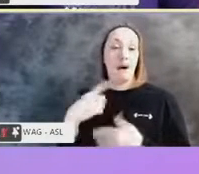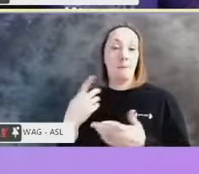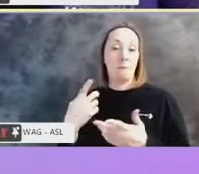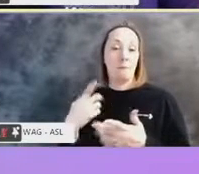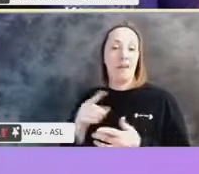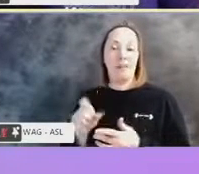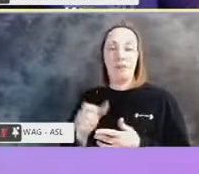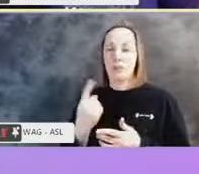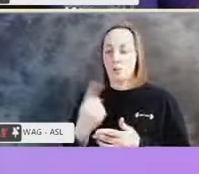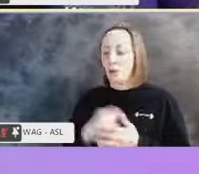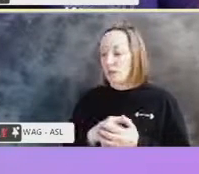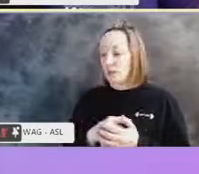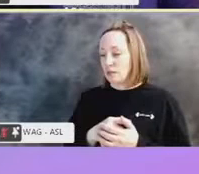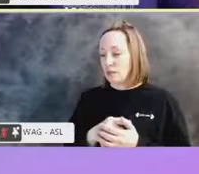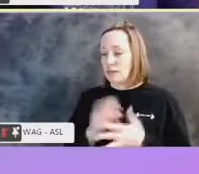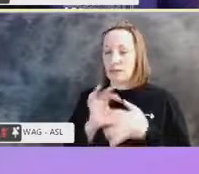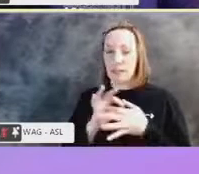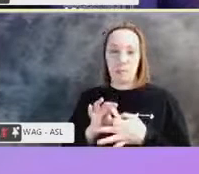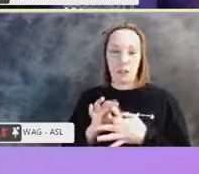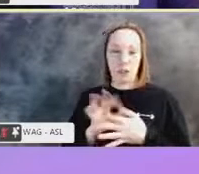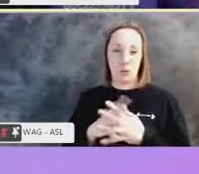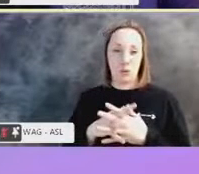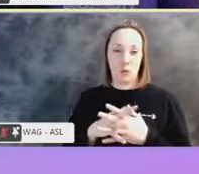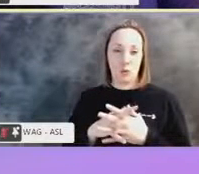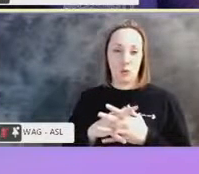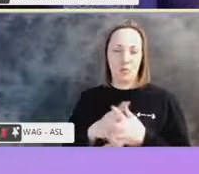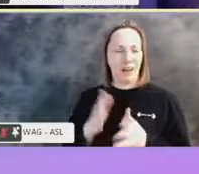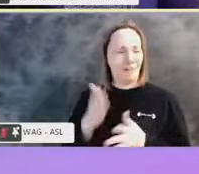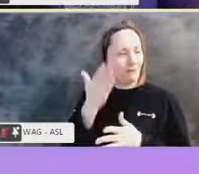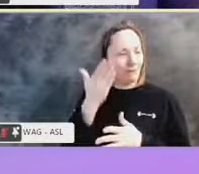speaks to autism. That's another one that speaks to